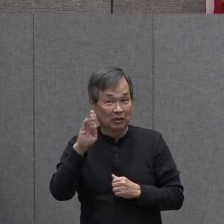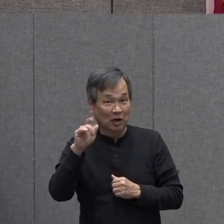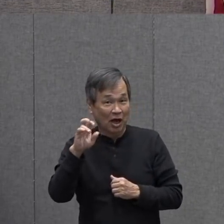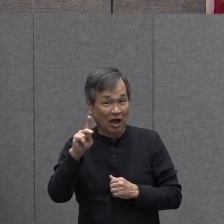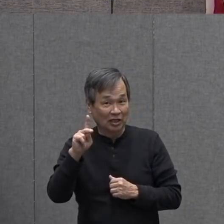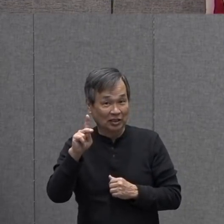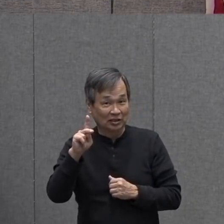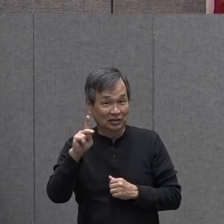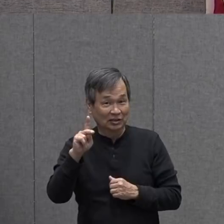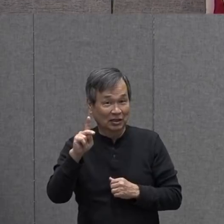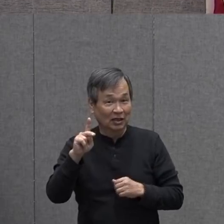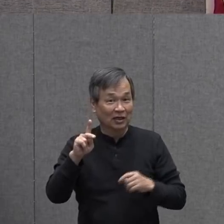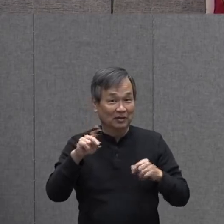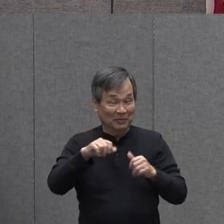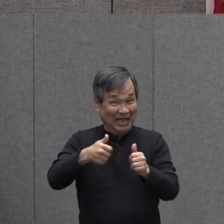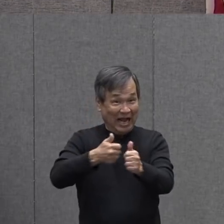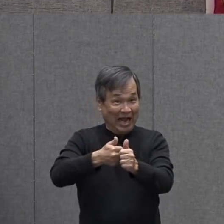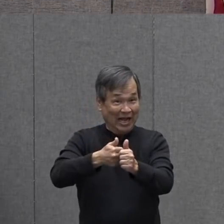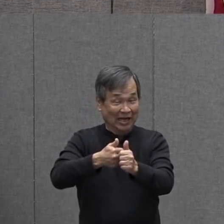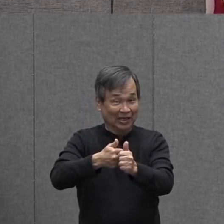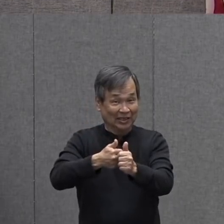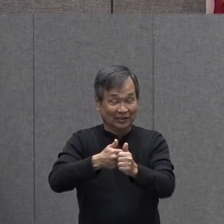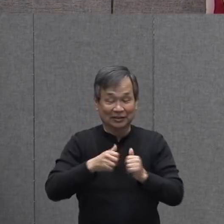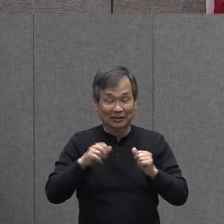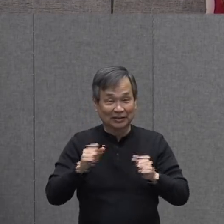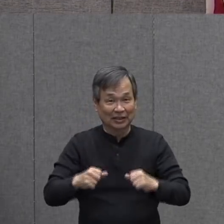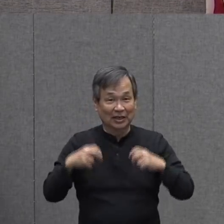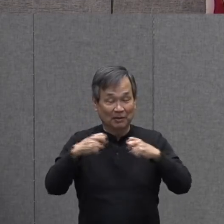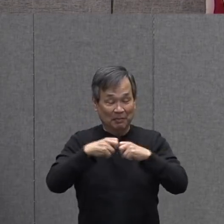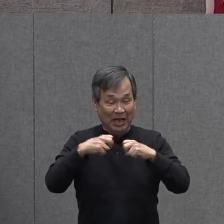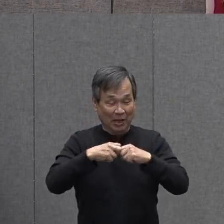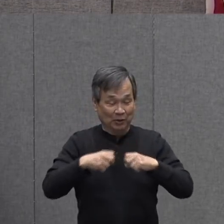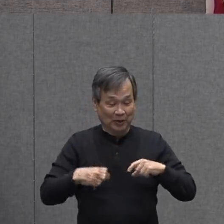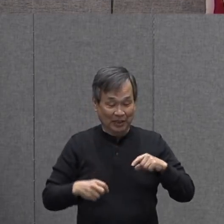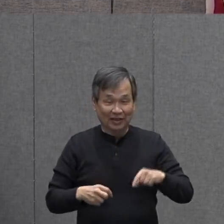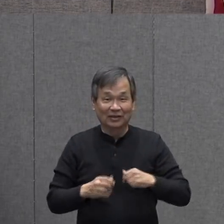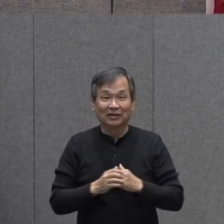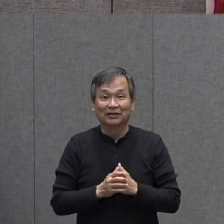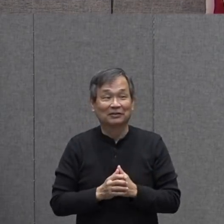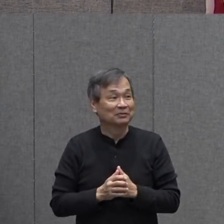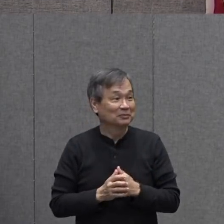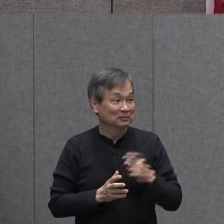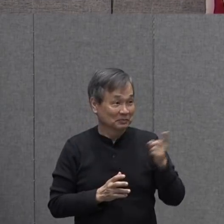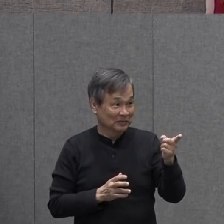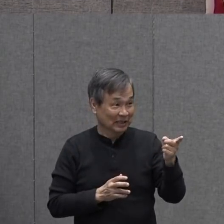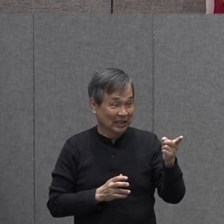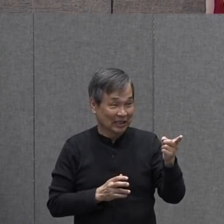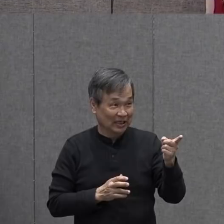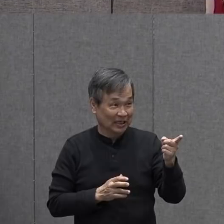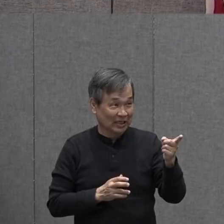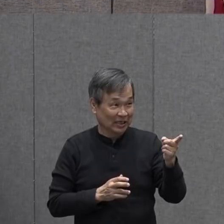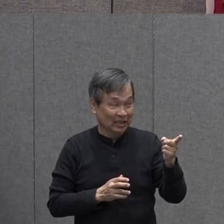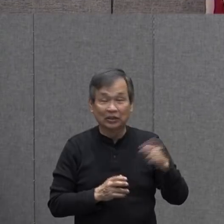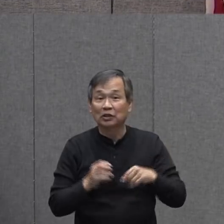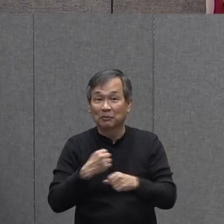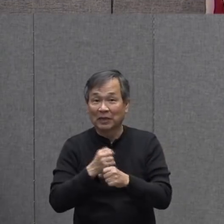so that the battery will make contact and light up the light inside of the block. That's pretty cool.